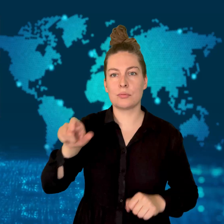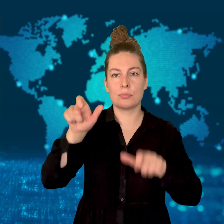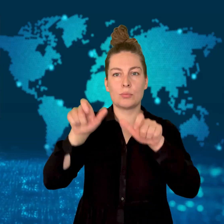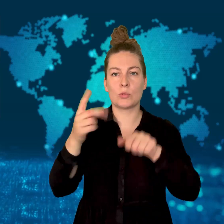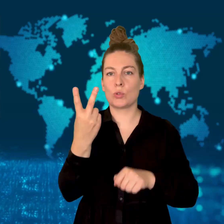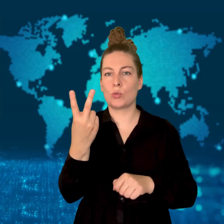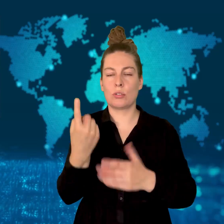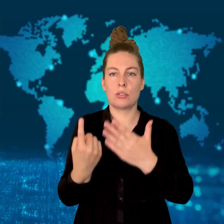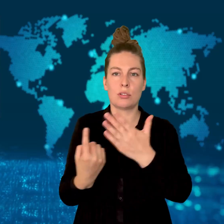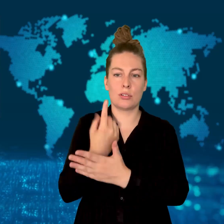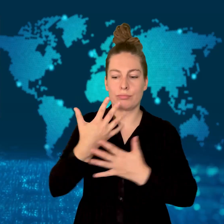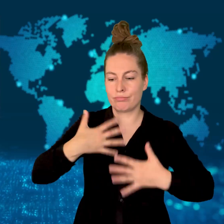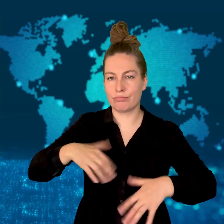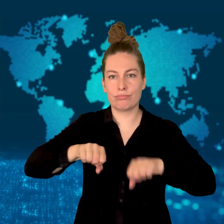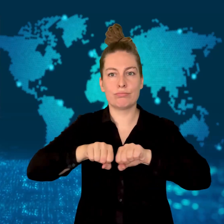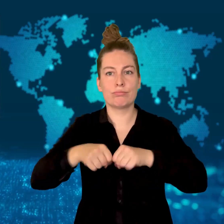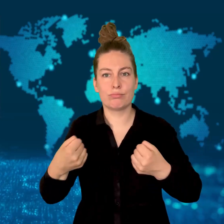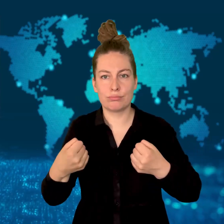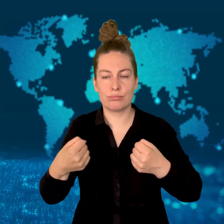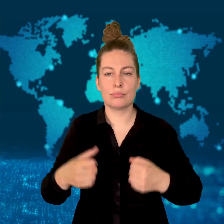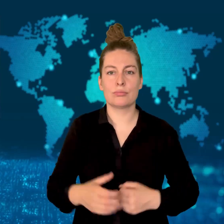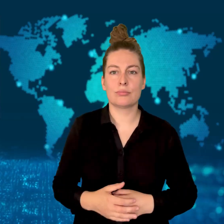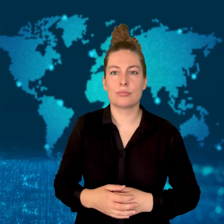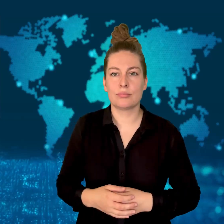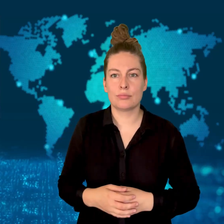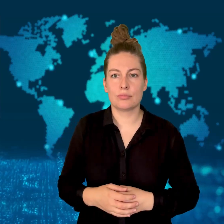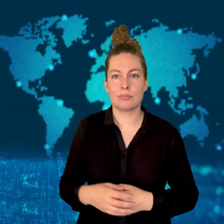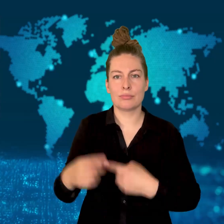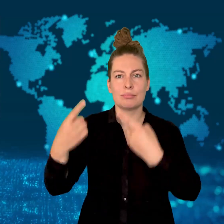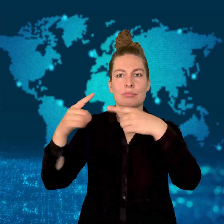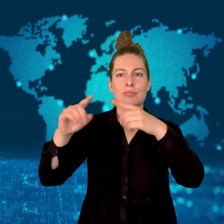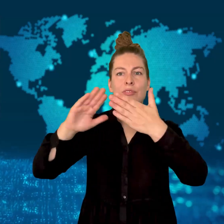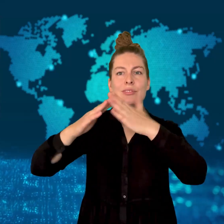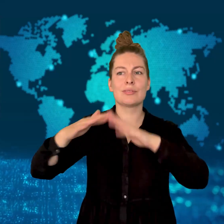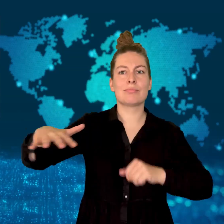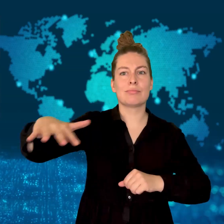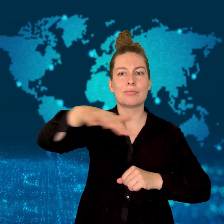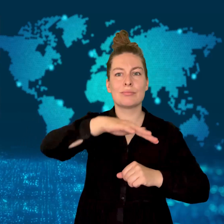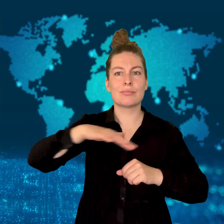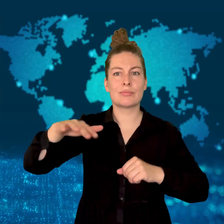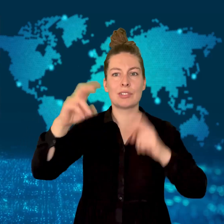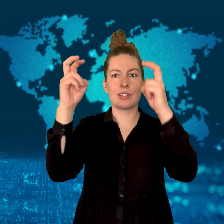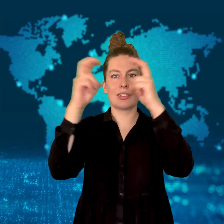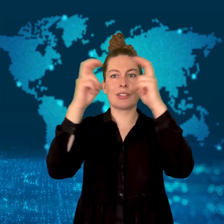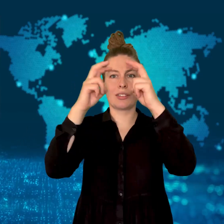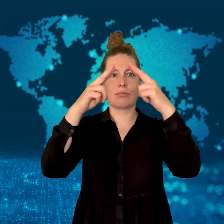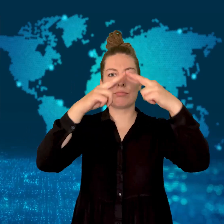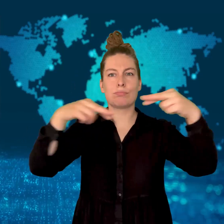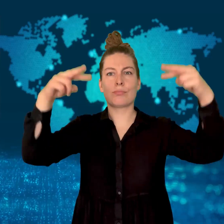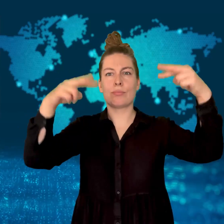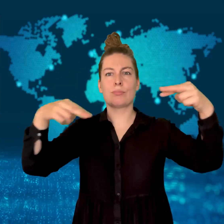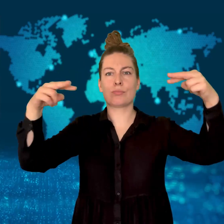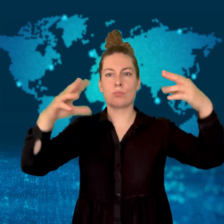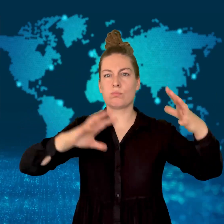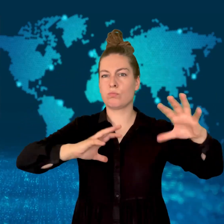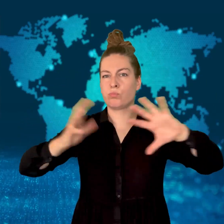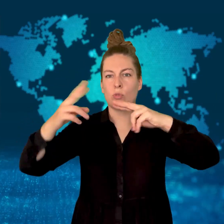in another town left around 1,100 people with no power.